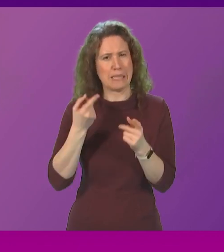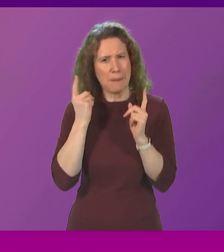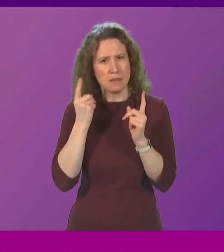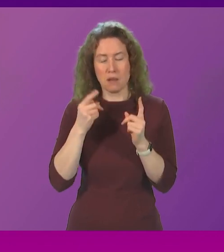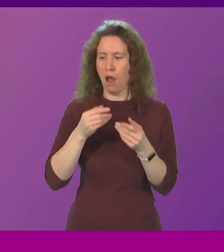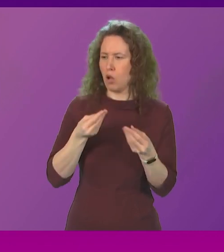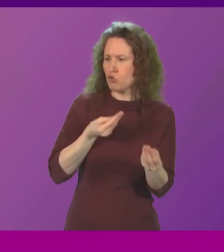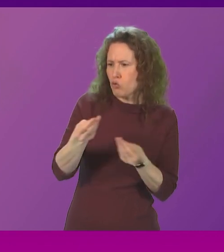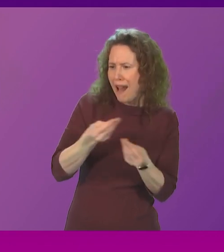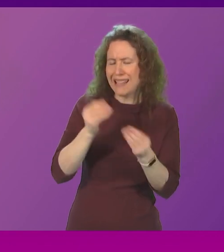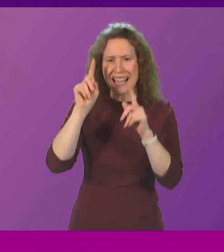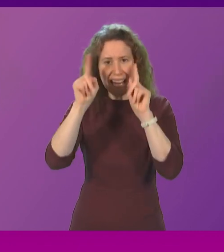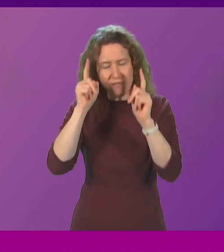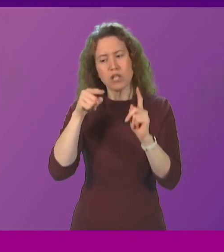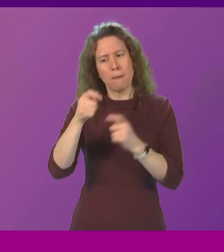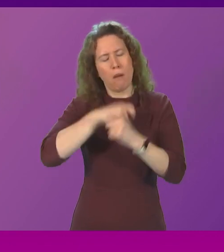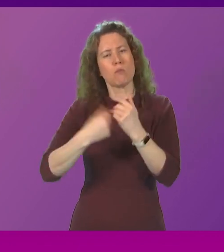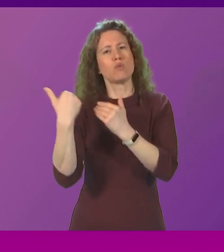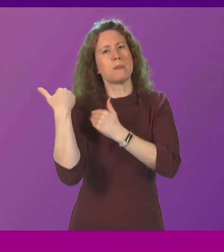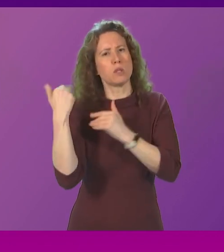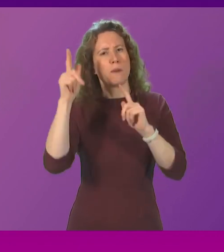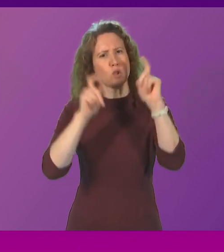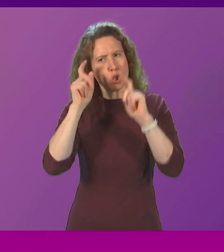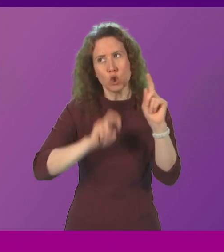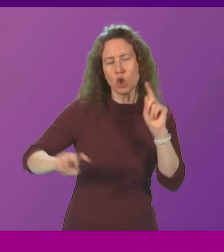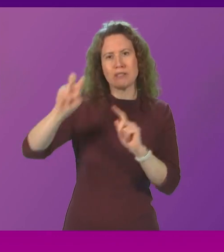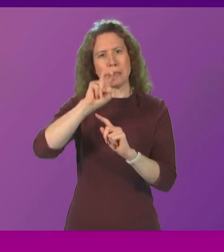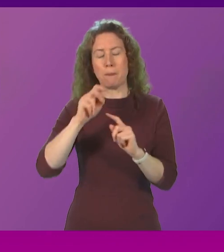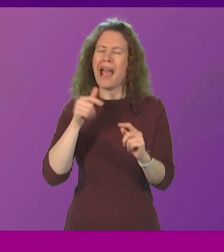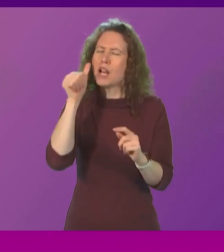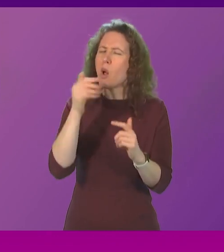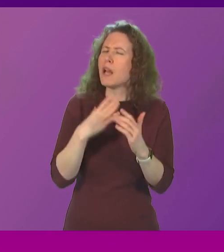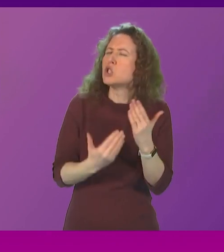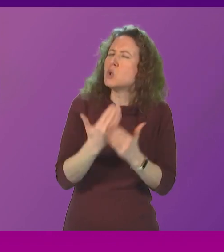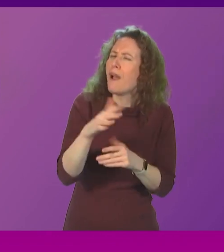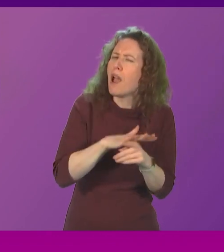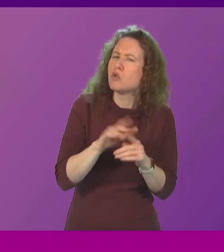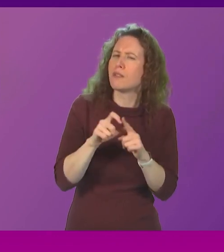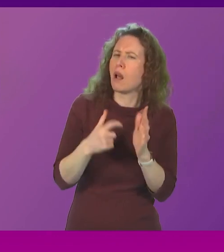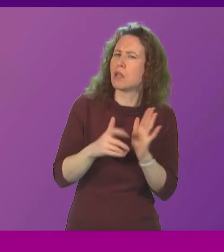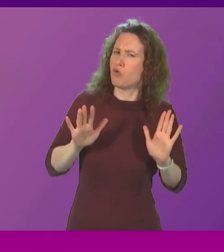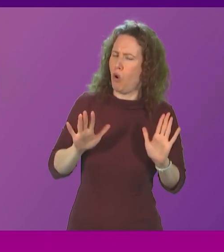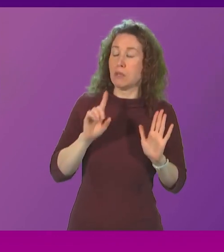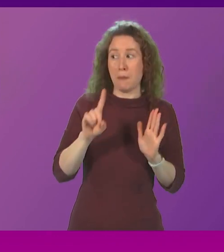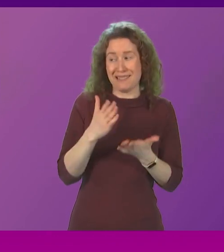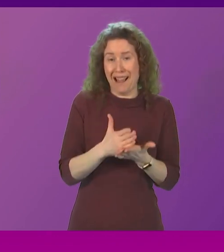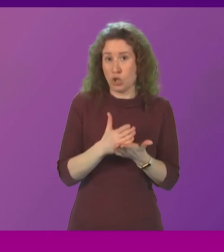Trade—who will take that responsibility forward. I know that this is new territory for Douglas Ross, but it is a really good thing for a